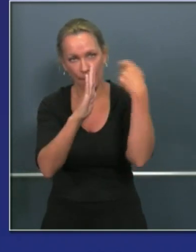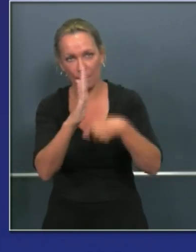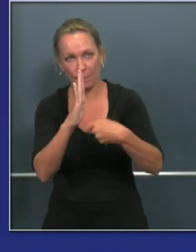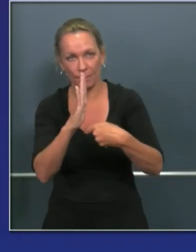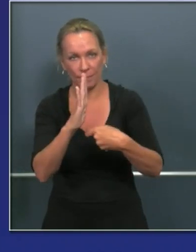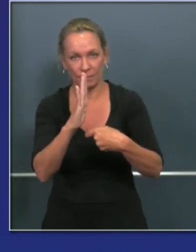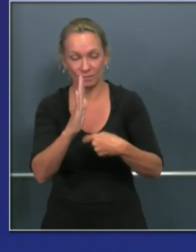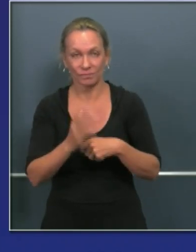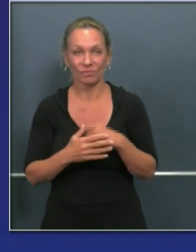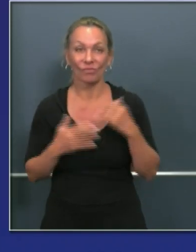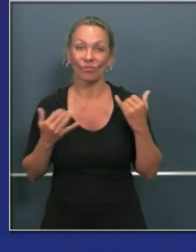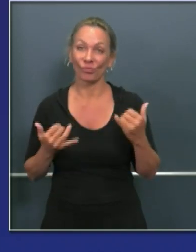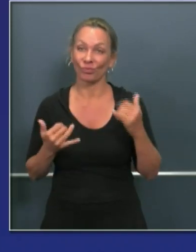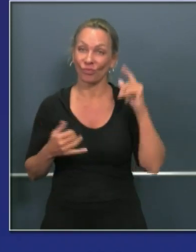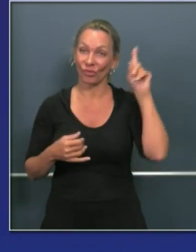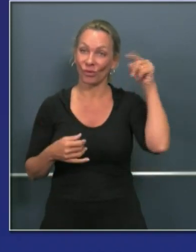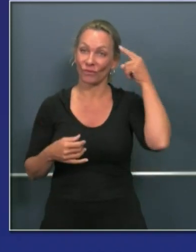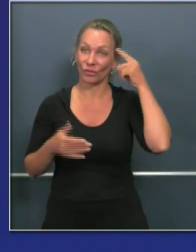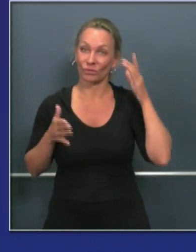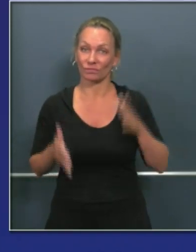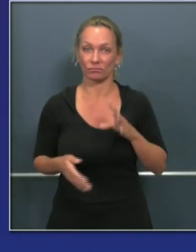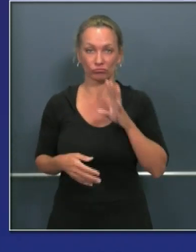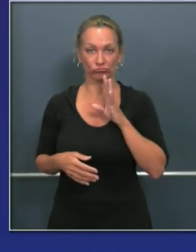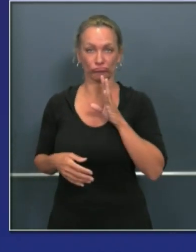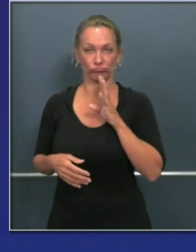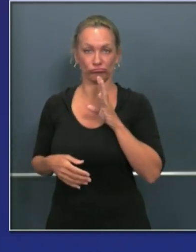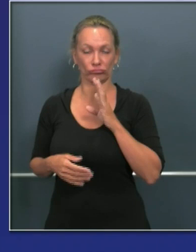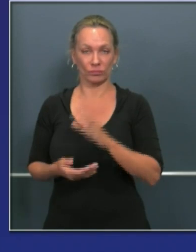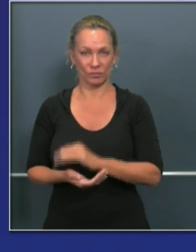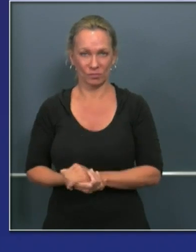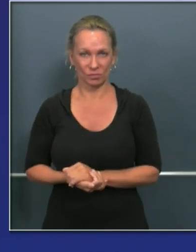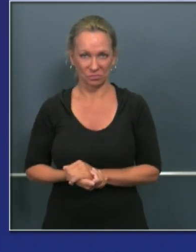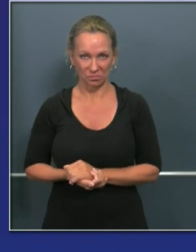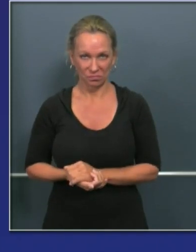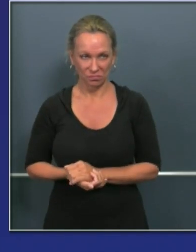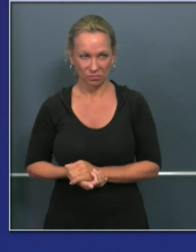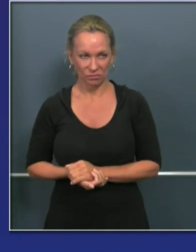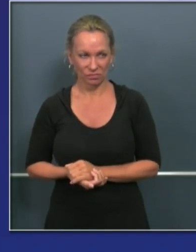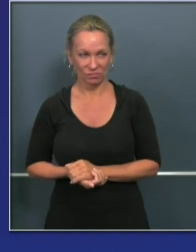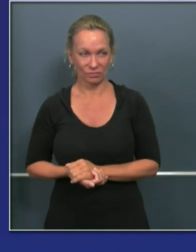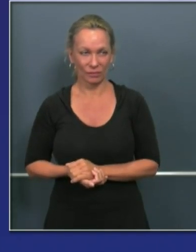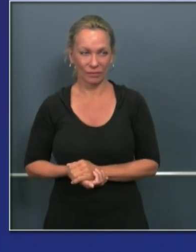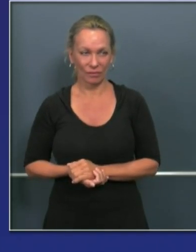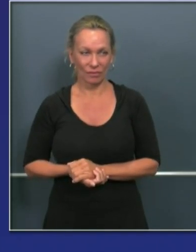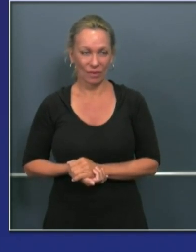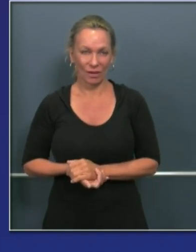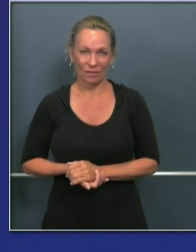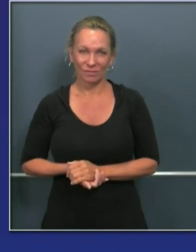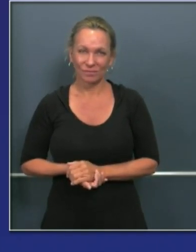THE GOVERNOR, THANK YOU. THANK YOU DOCTOR GUY SO I MEAN BOTTOM LINE WE REINFORCES ON MANY MANY OCCASIONS, THERE'S DIFFERENT.